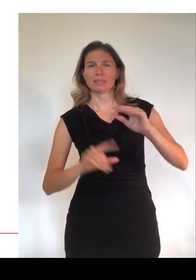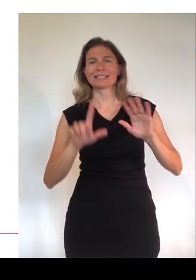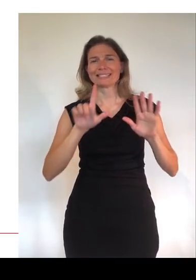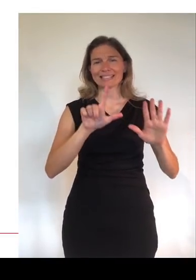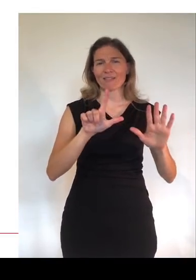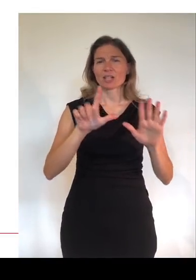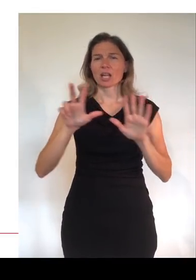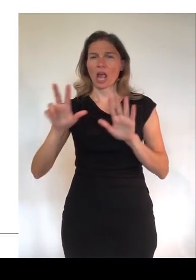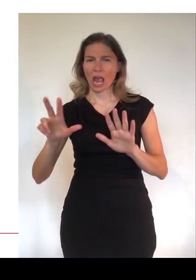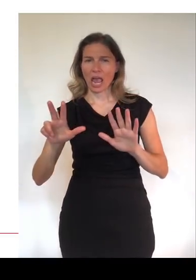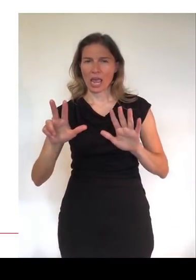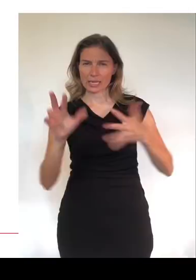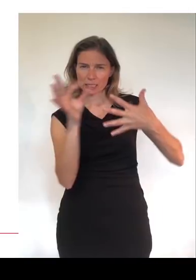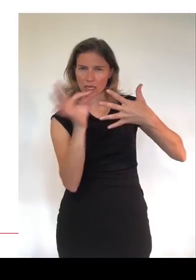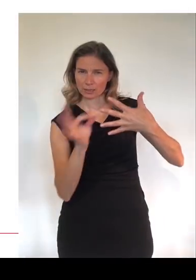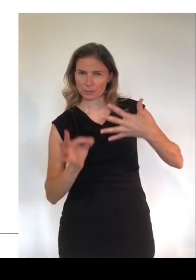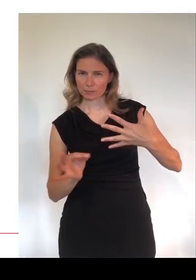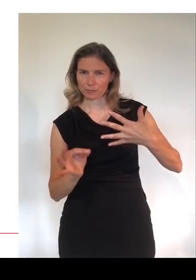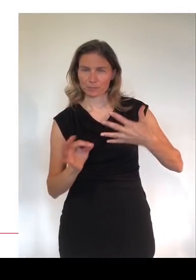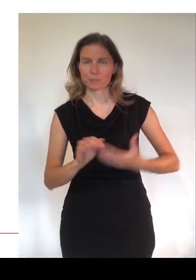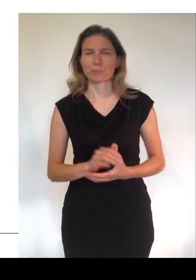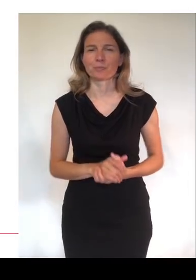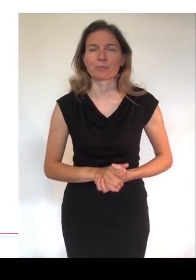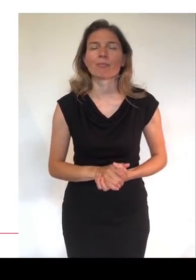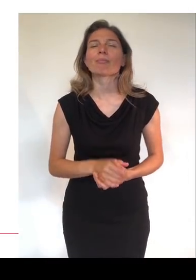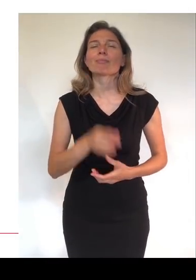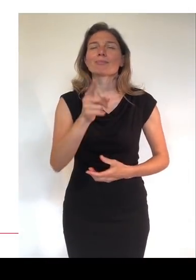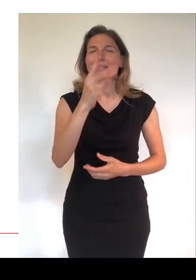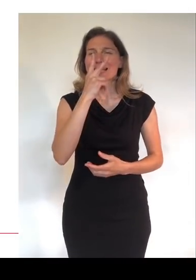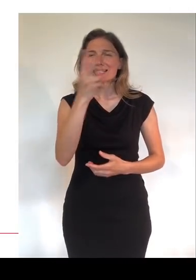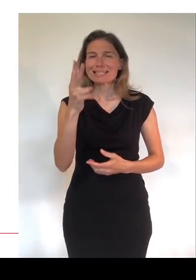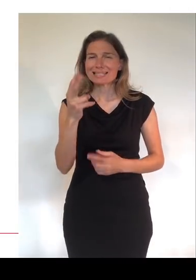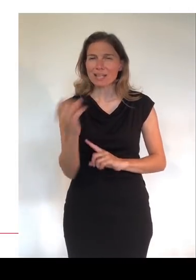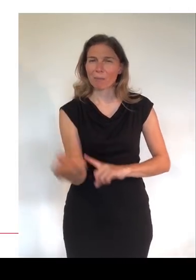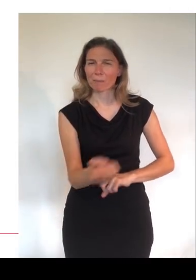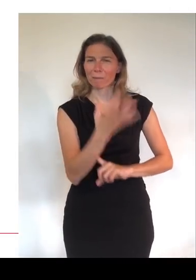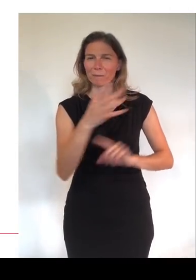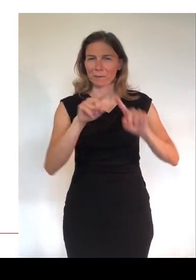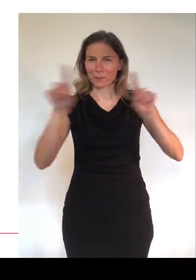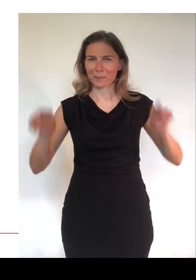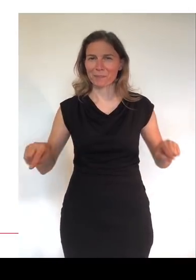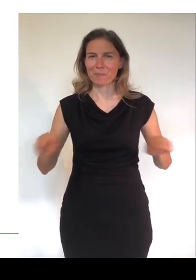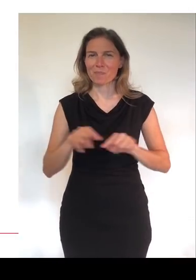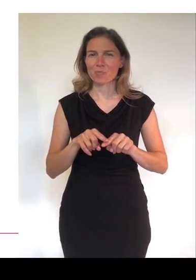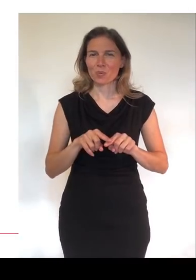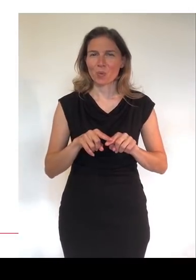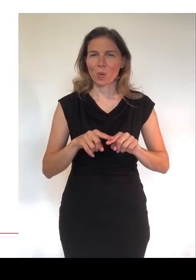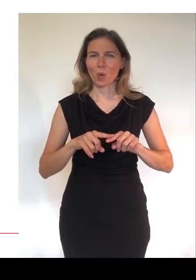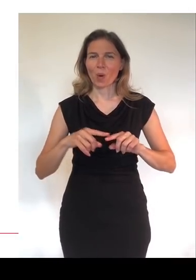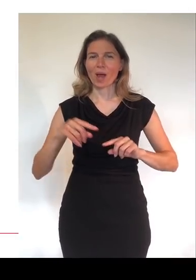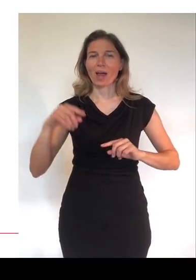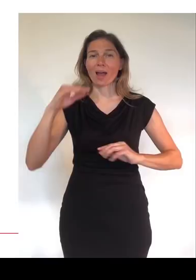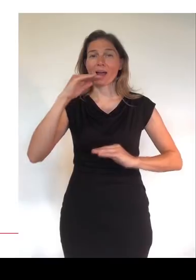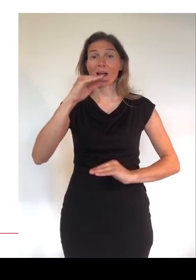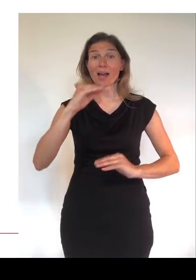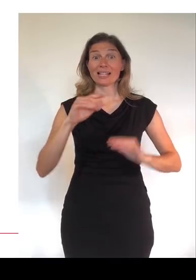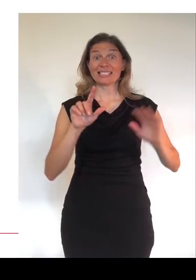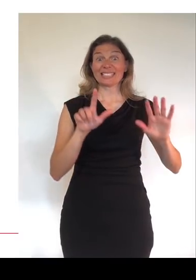some overlap between the 0 to 12 months and the 12 to 24 for example but we made